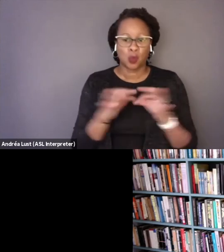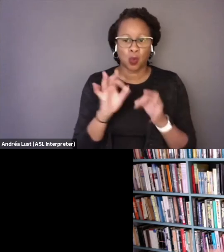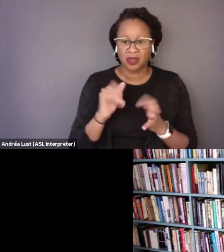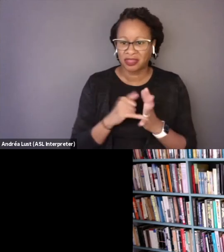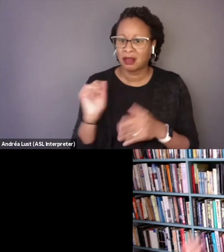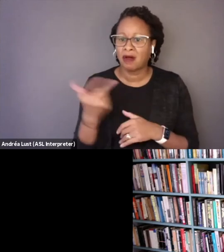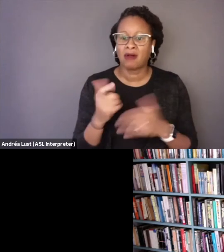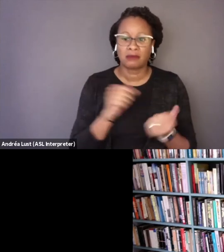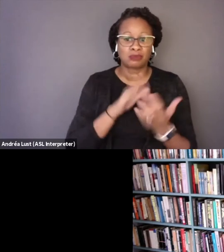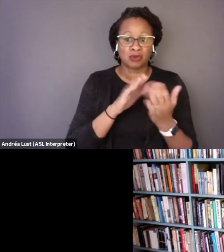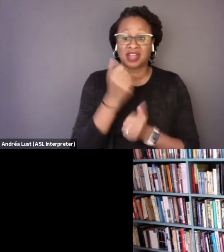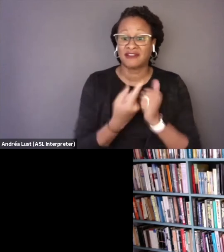everybody's on the same playing field